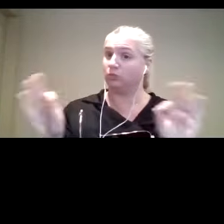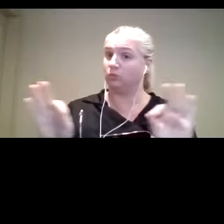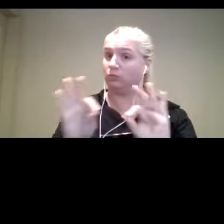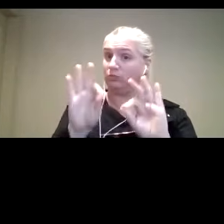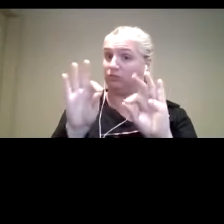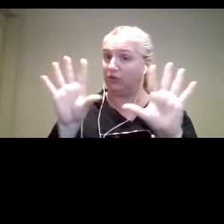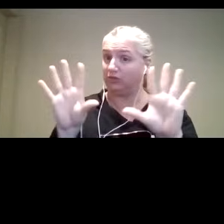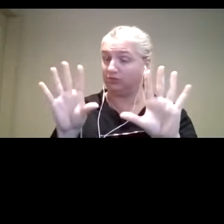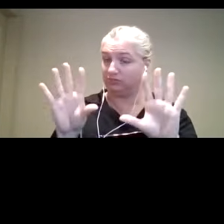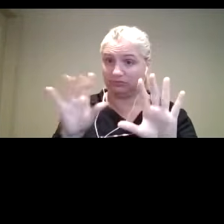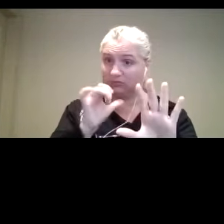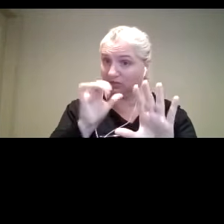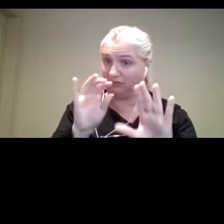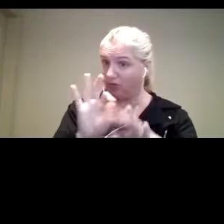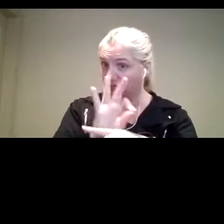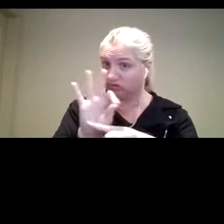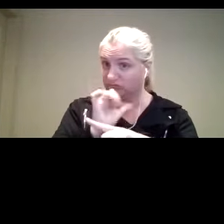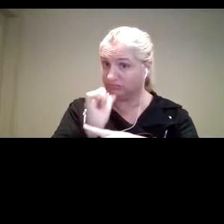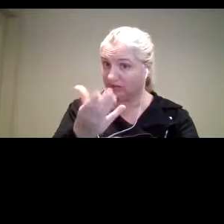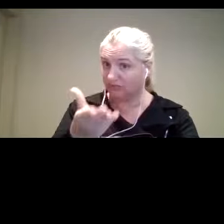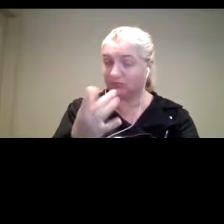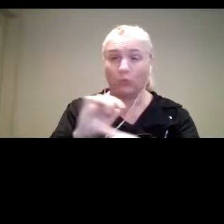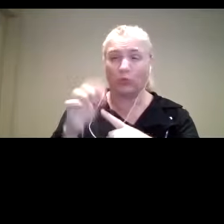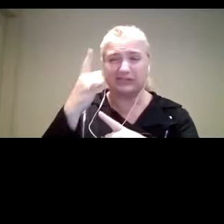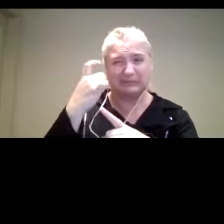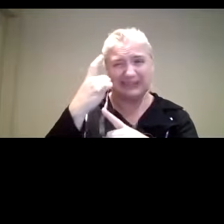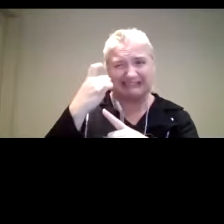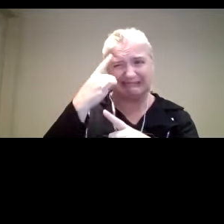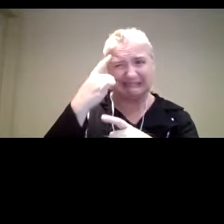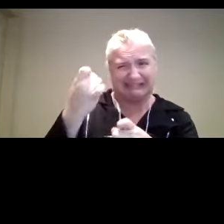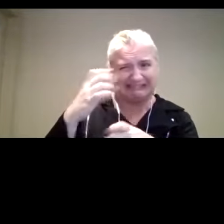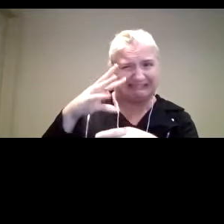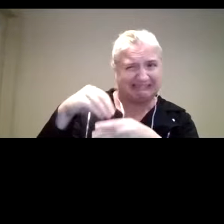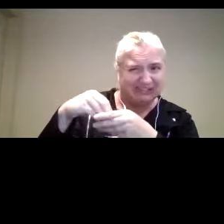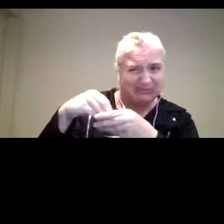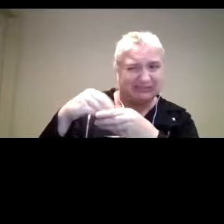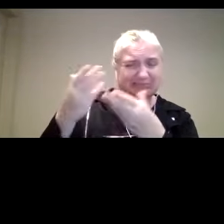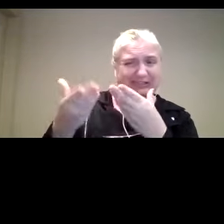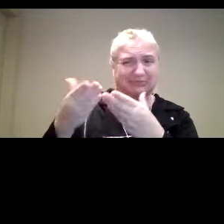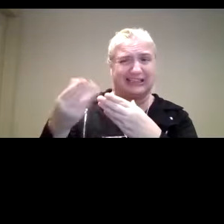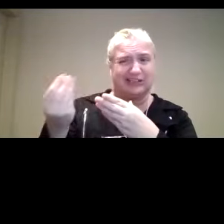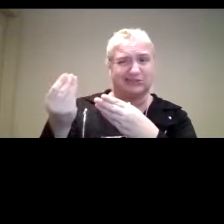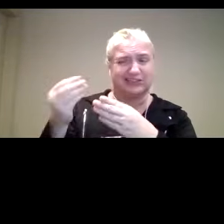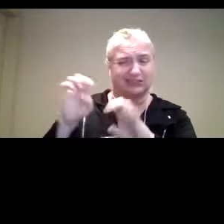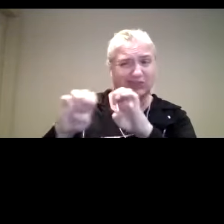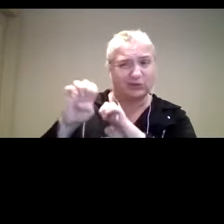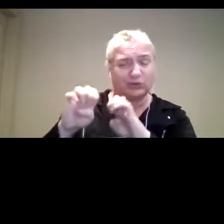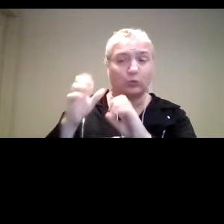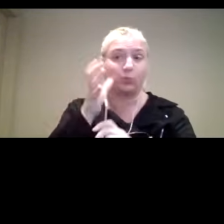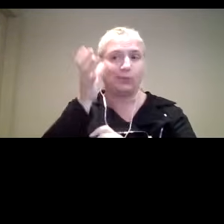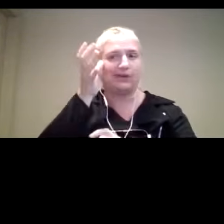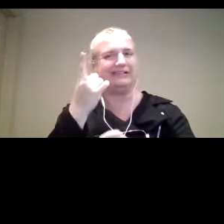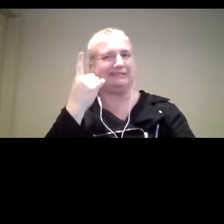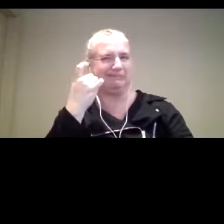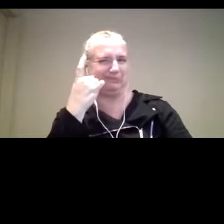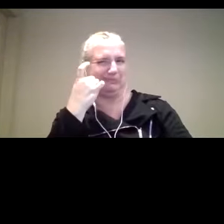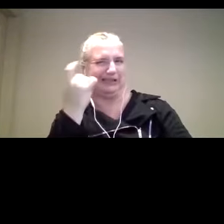or if there is suspected mental health involvement because of an outside evaluation, or parents just suspect there's anxiety